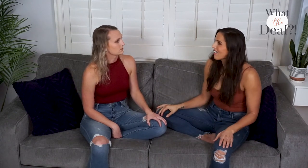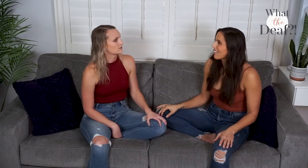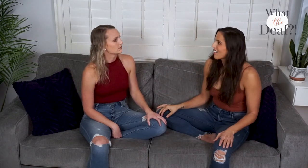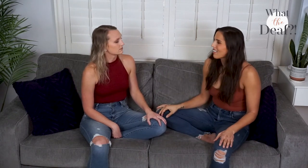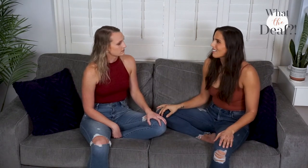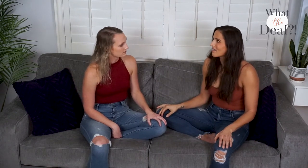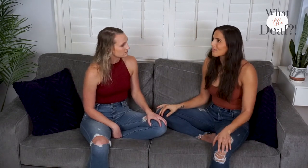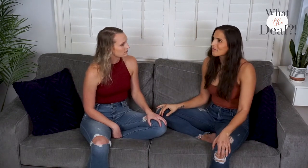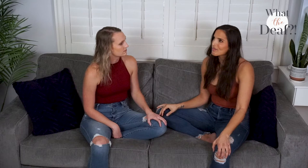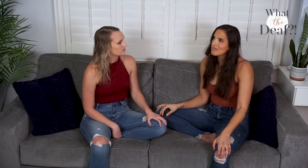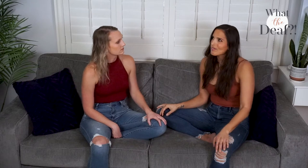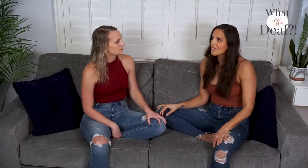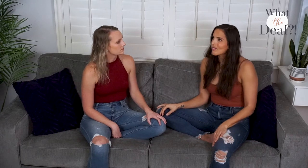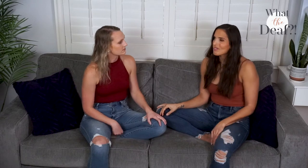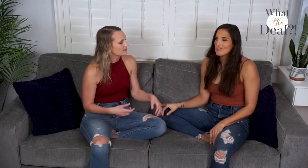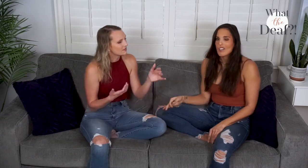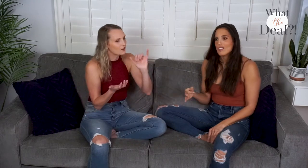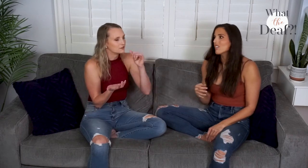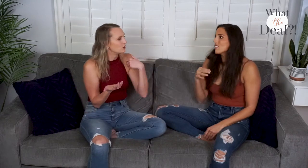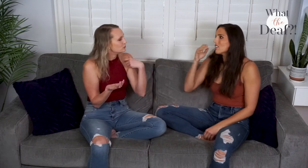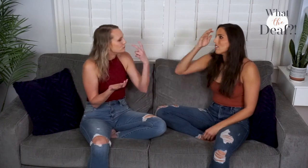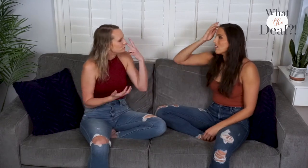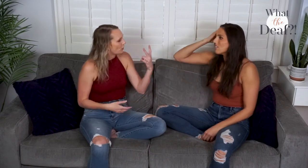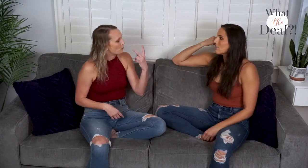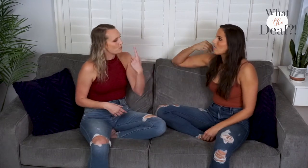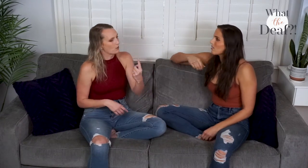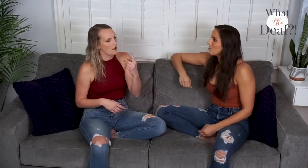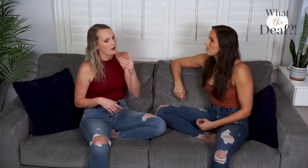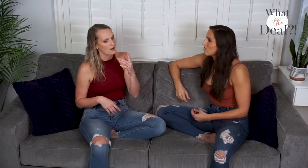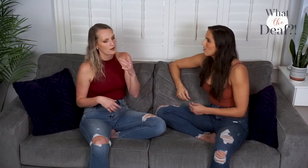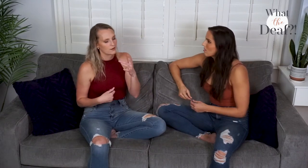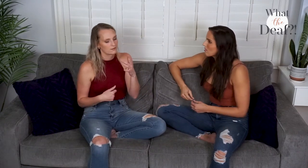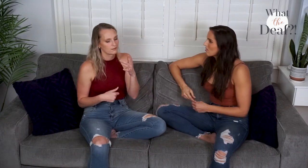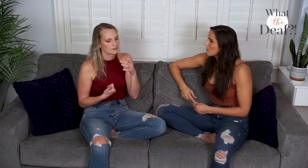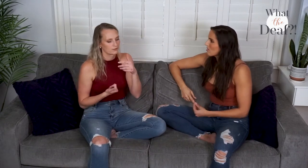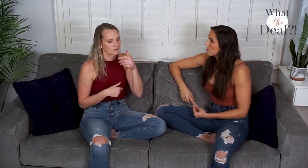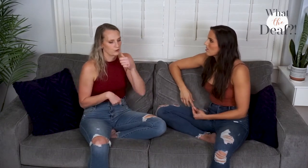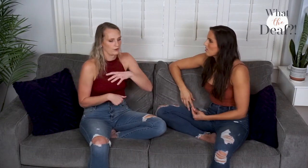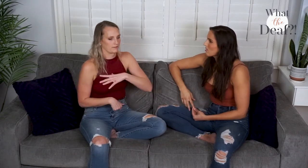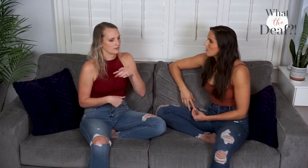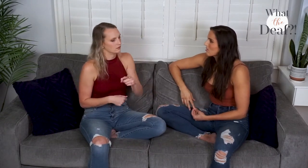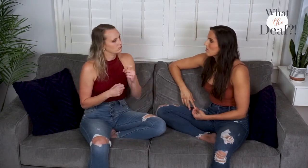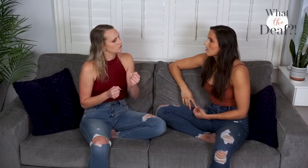Yeah. And like I saw this one woman,